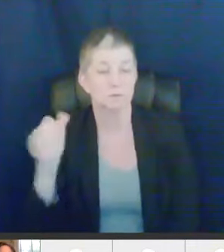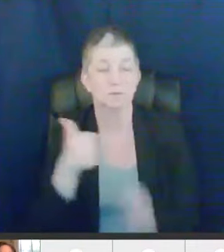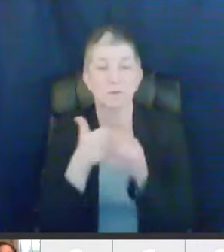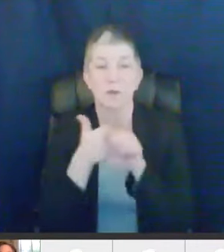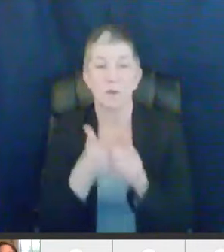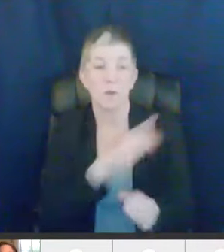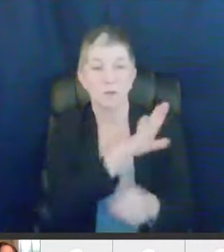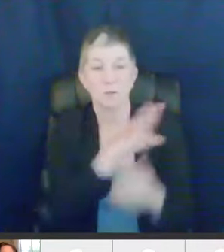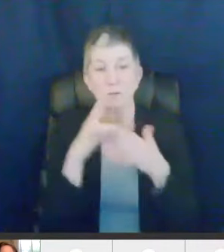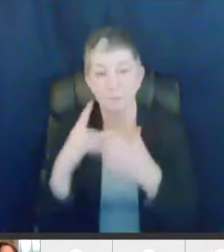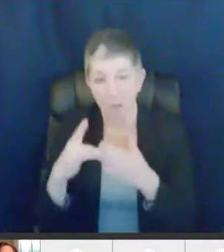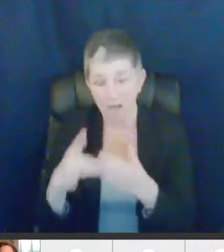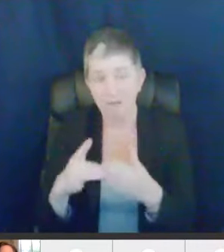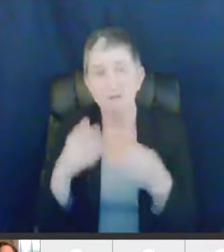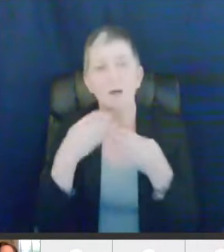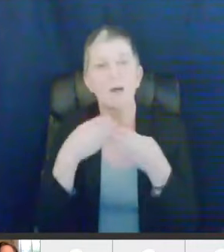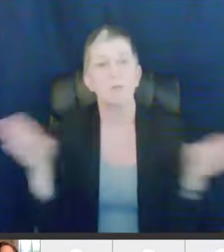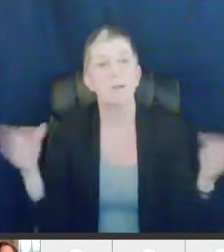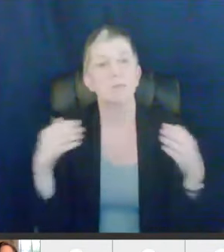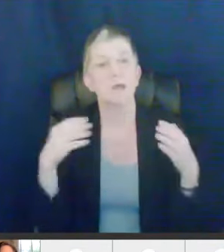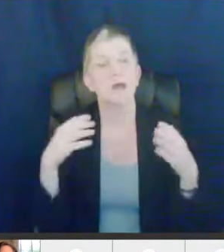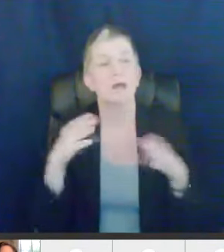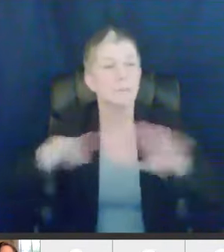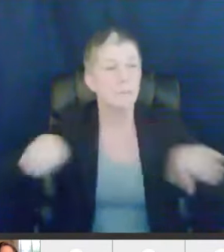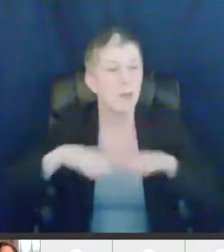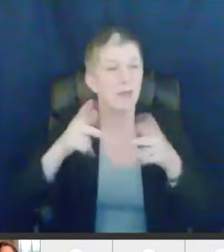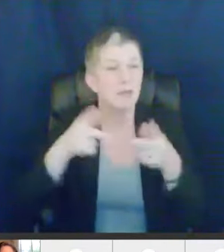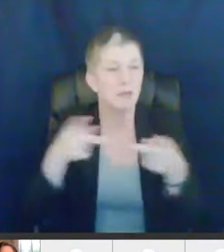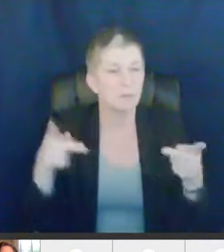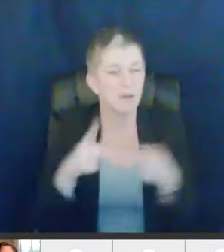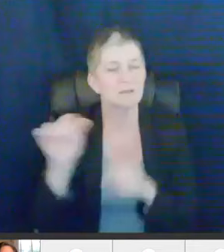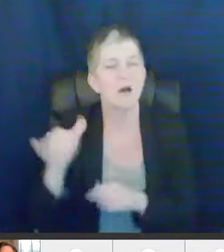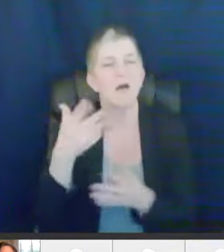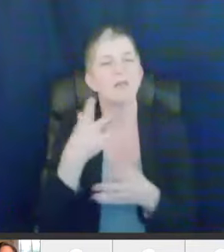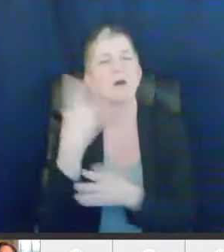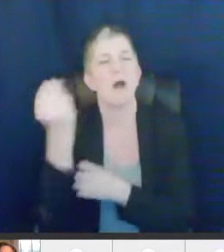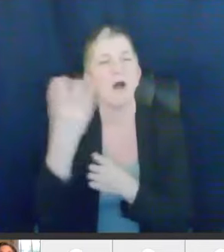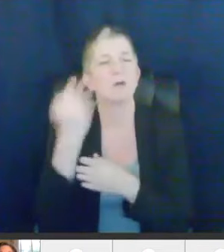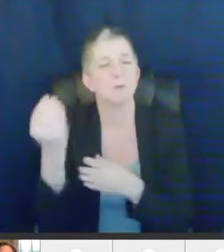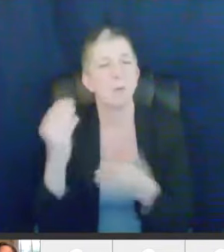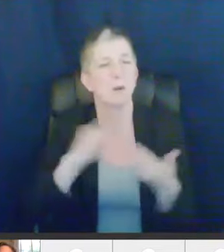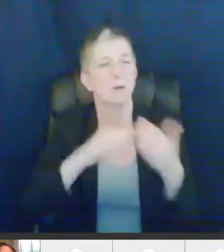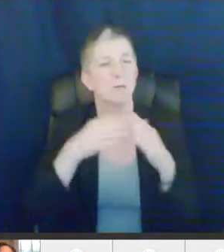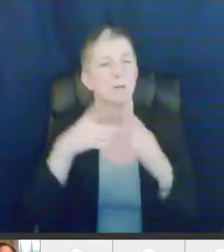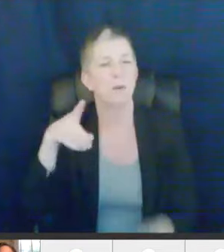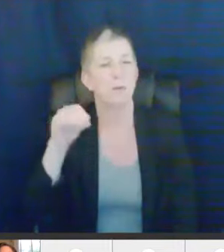public bathing places and other outdoor community pools are permitted to operate